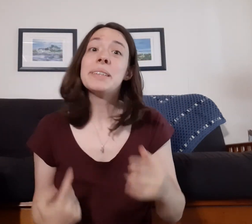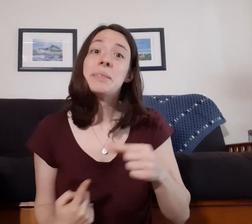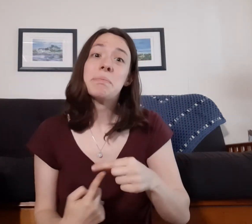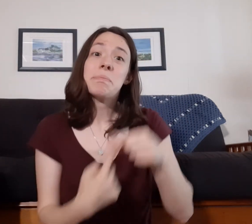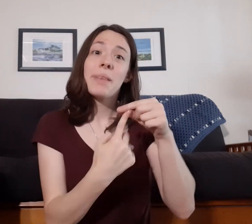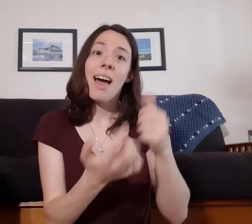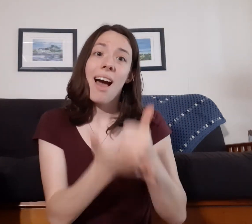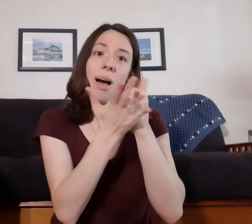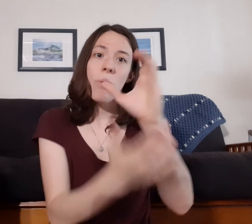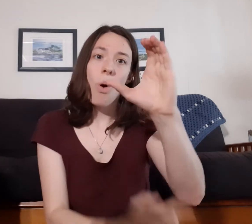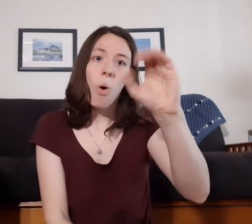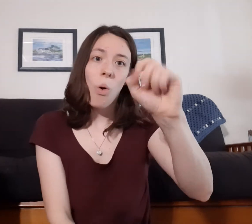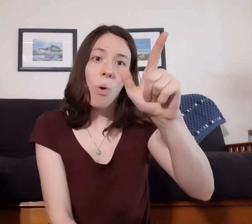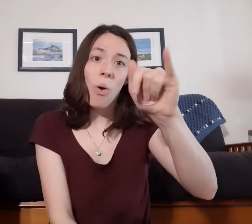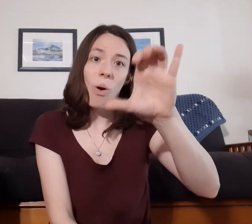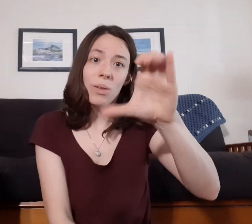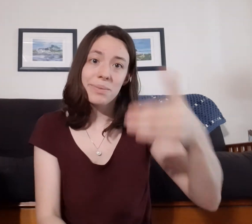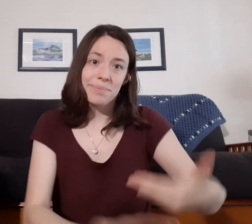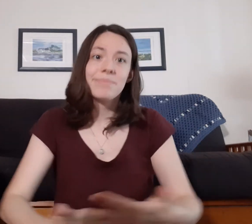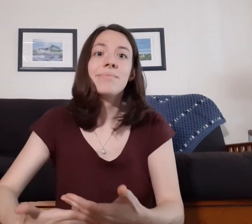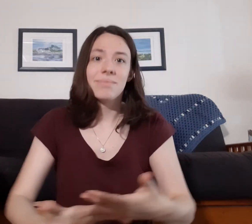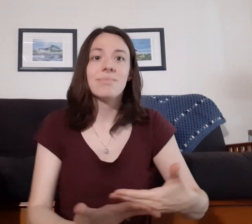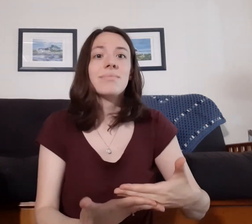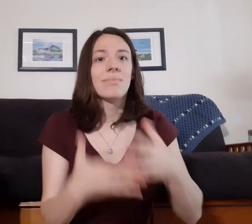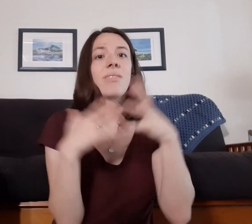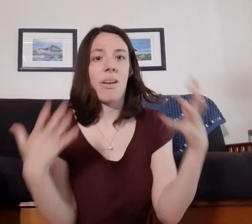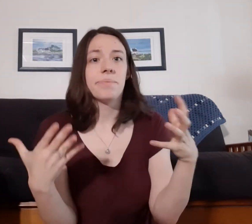EC tends to especially help colicky babies a lot.